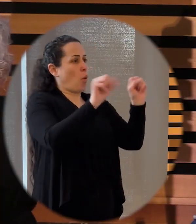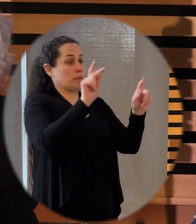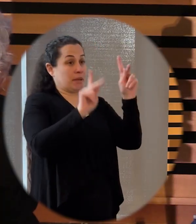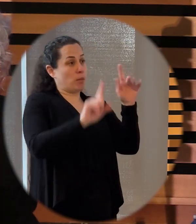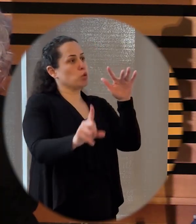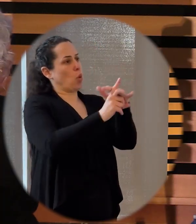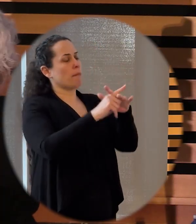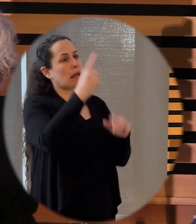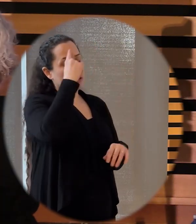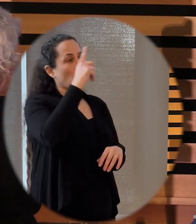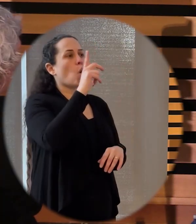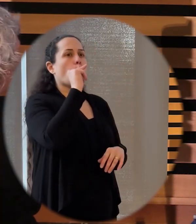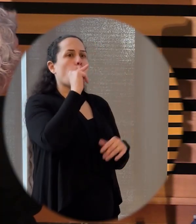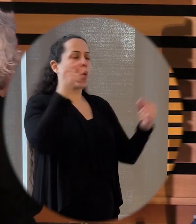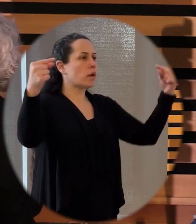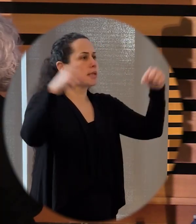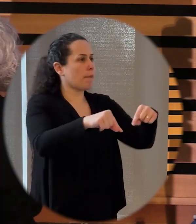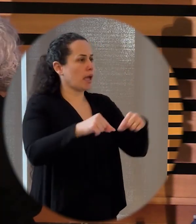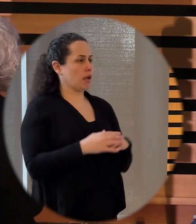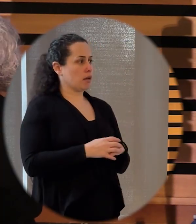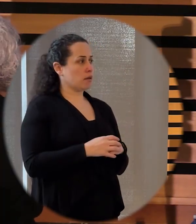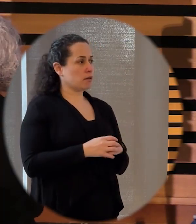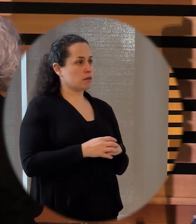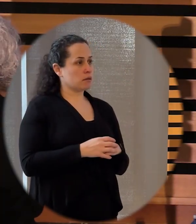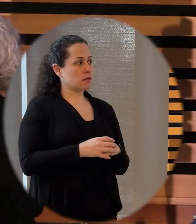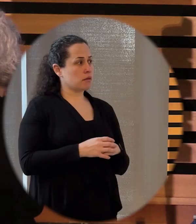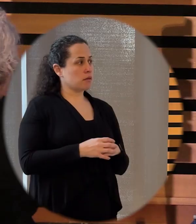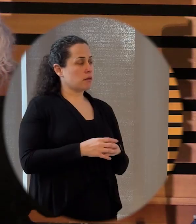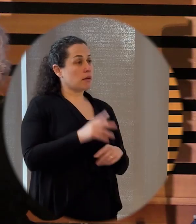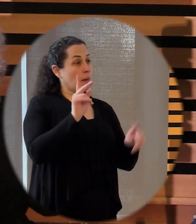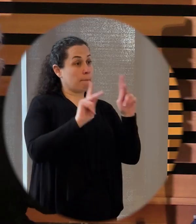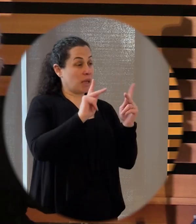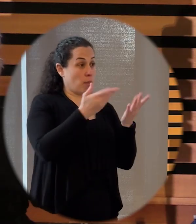in who's being invited in. Are there people around the table that offer a